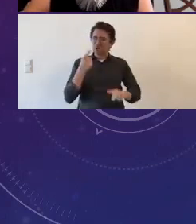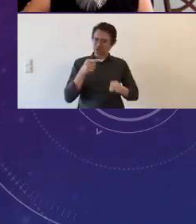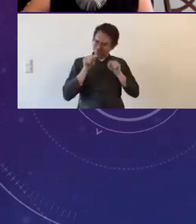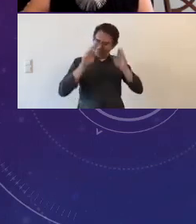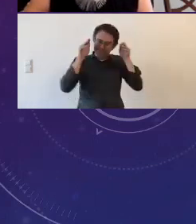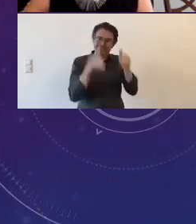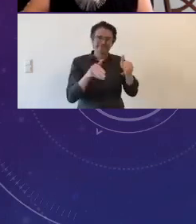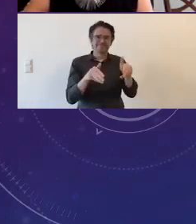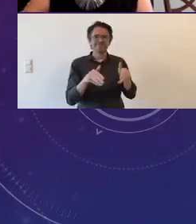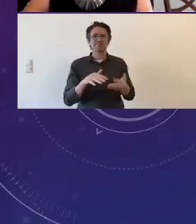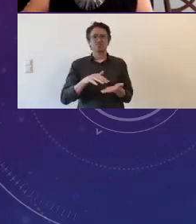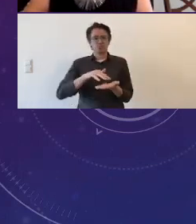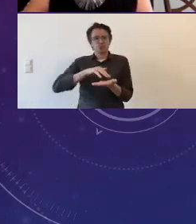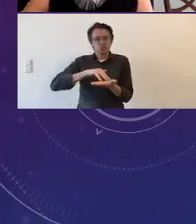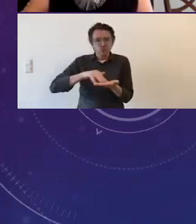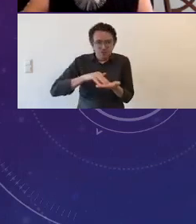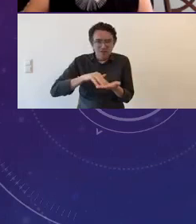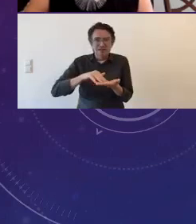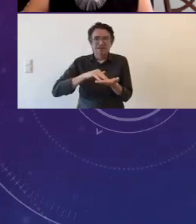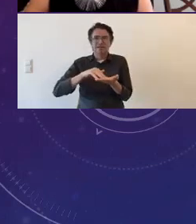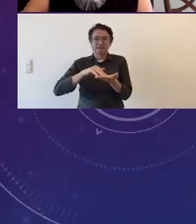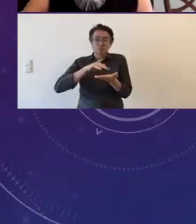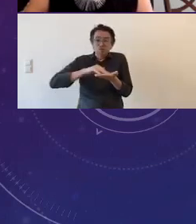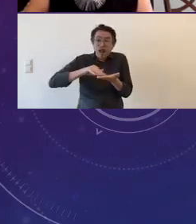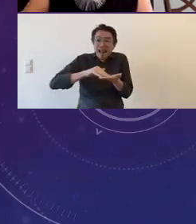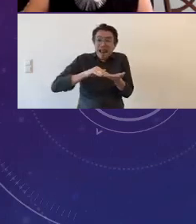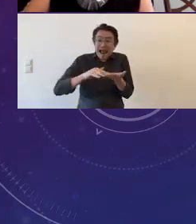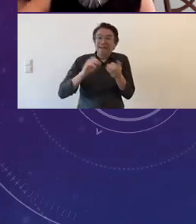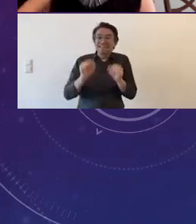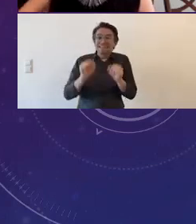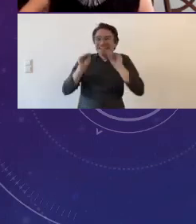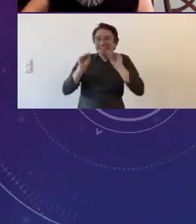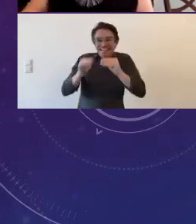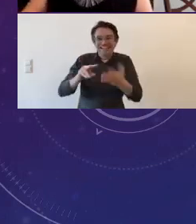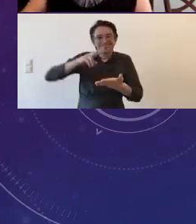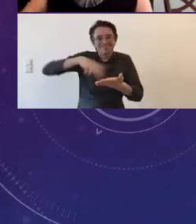and all these different things that screen readers cannot so it's really